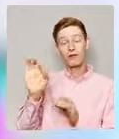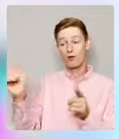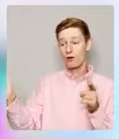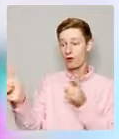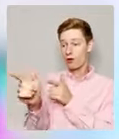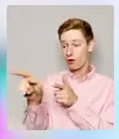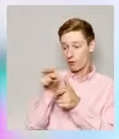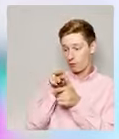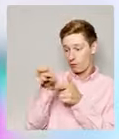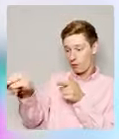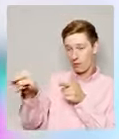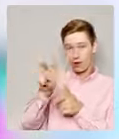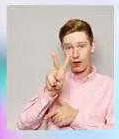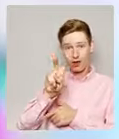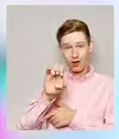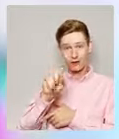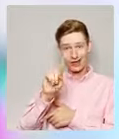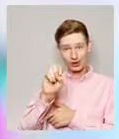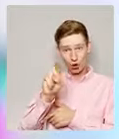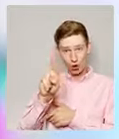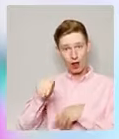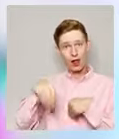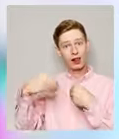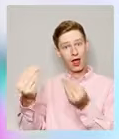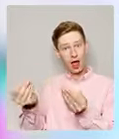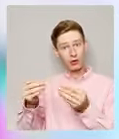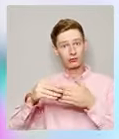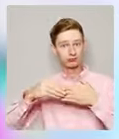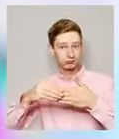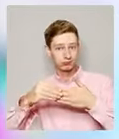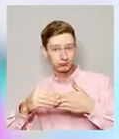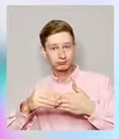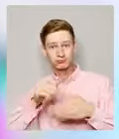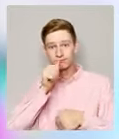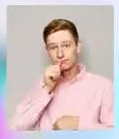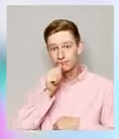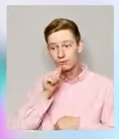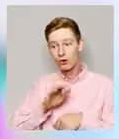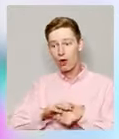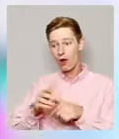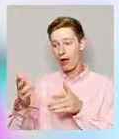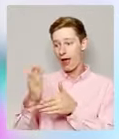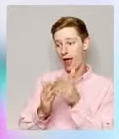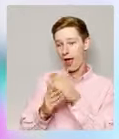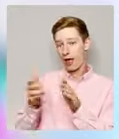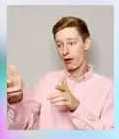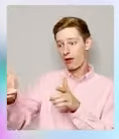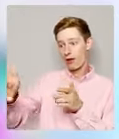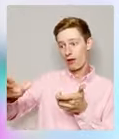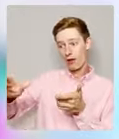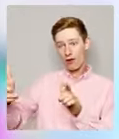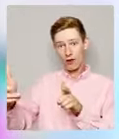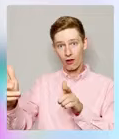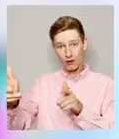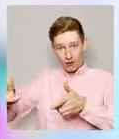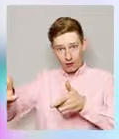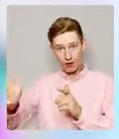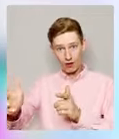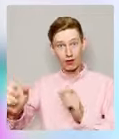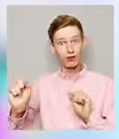aligning the gun between them appropriately, and by allowing tolerance on hand distance and rotation with respect to your player's intent to hold the weapon.